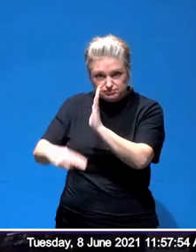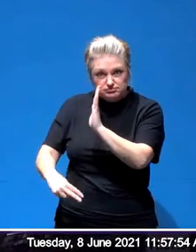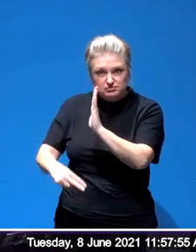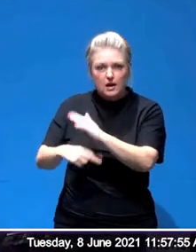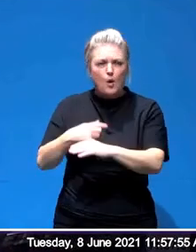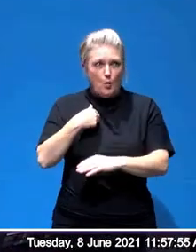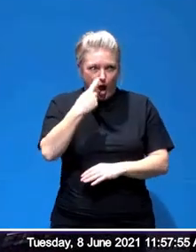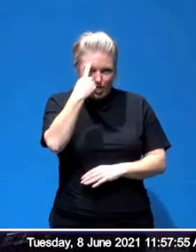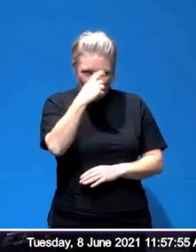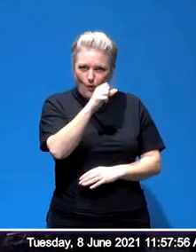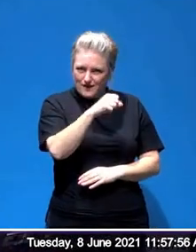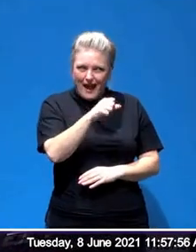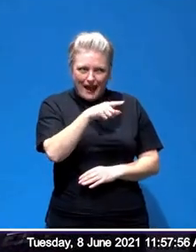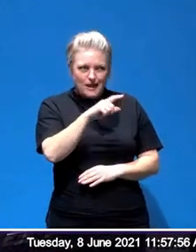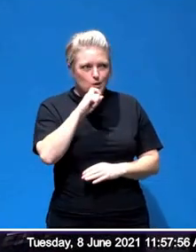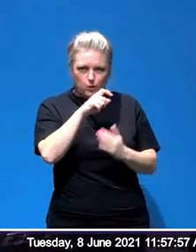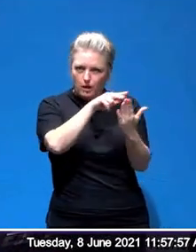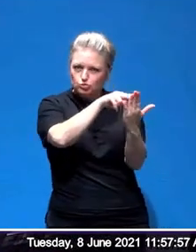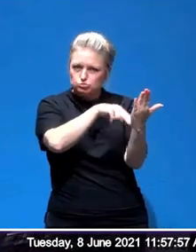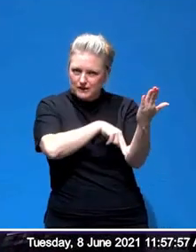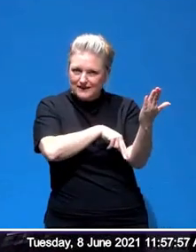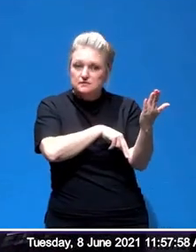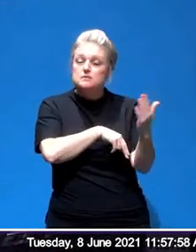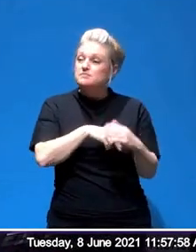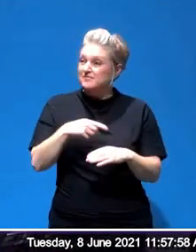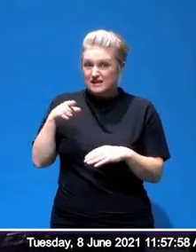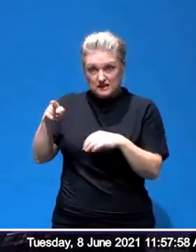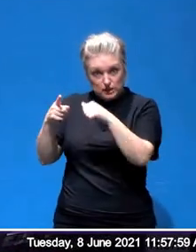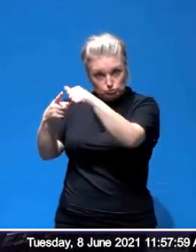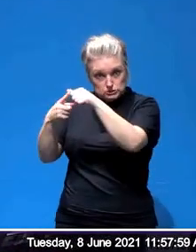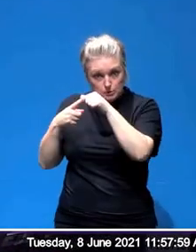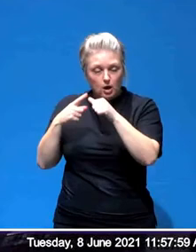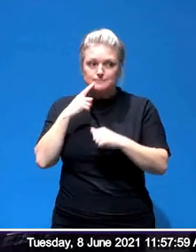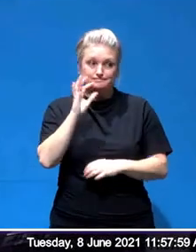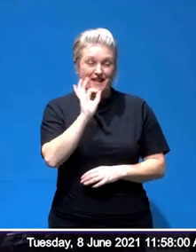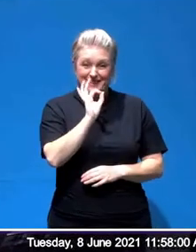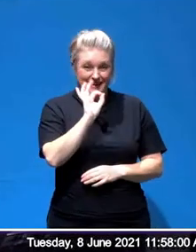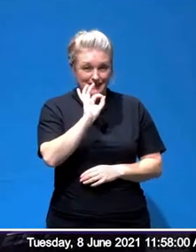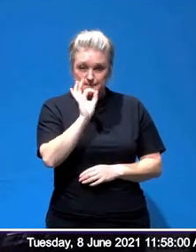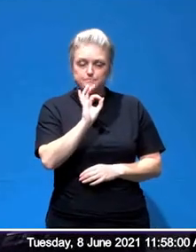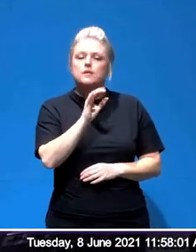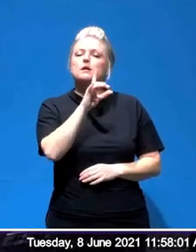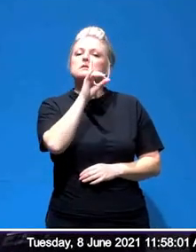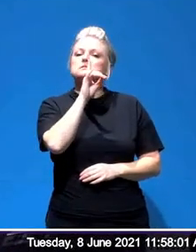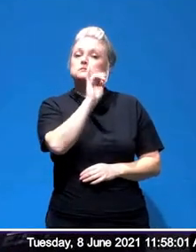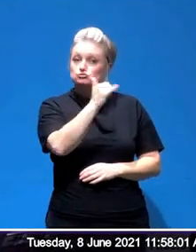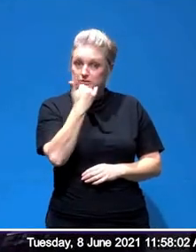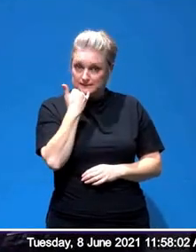You didn't receive a response? I never received a response from that. I did get a phone call, saying that Daniel had plenty of funding